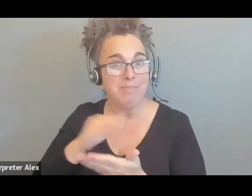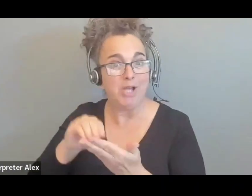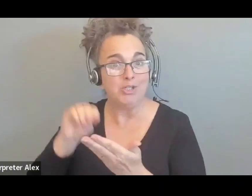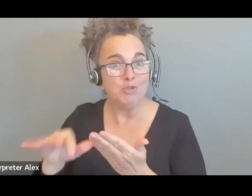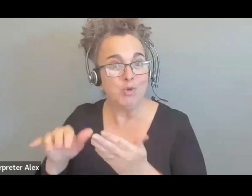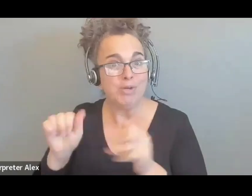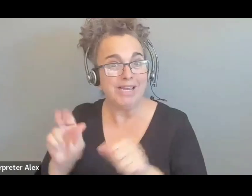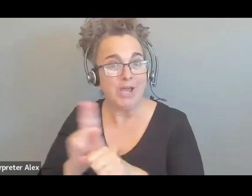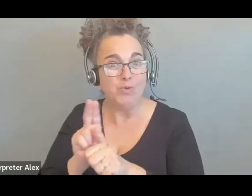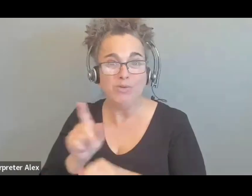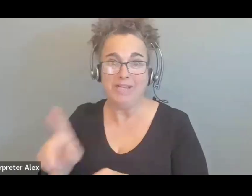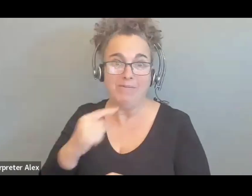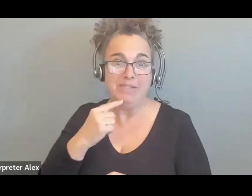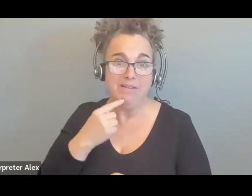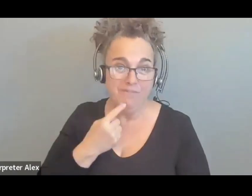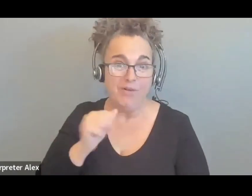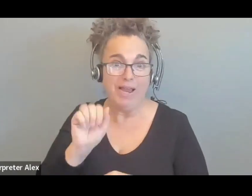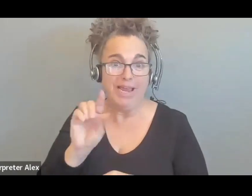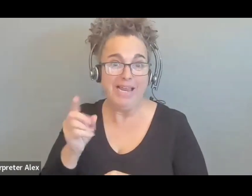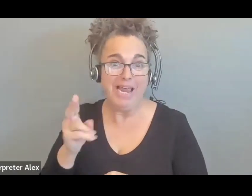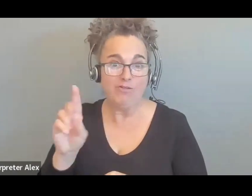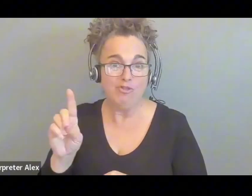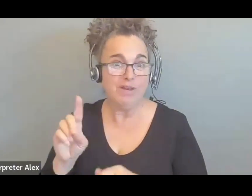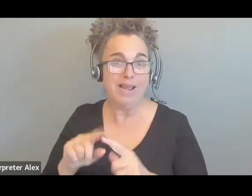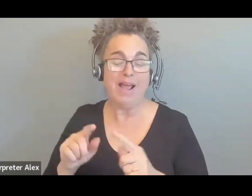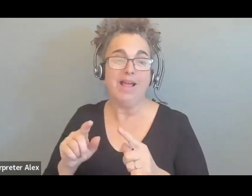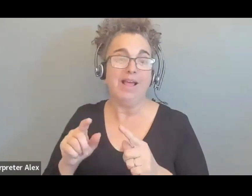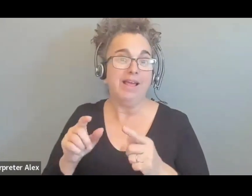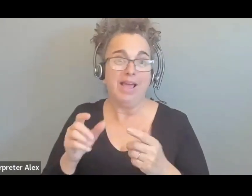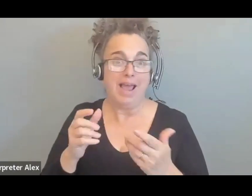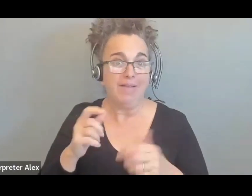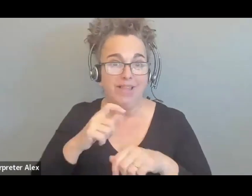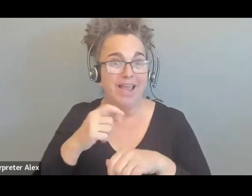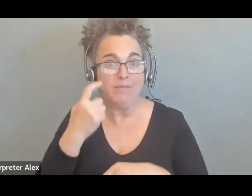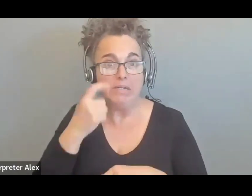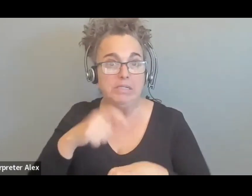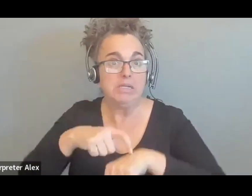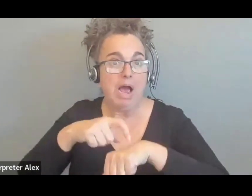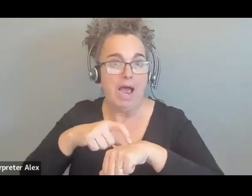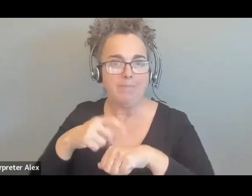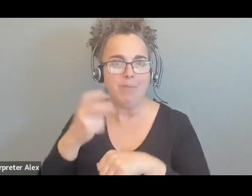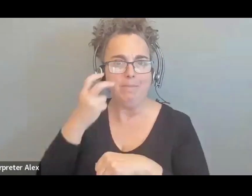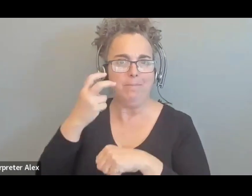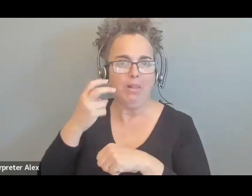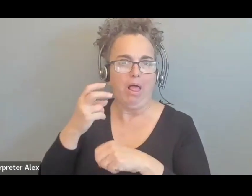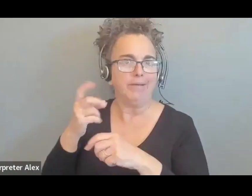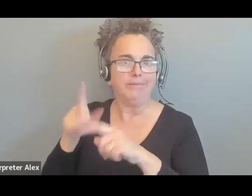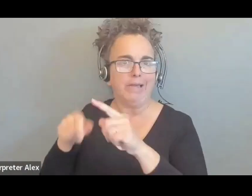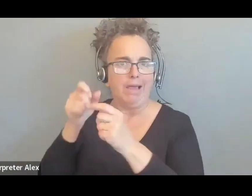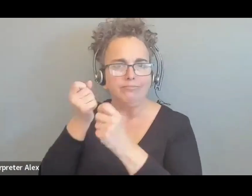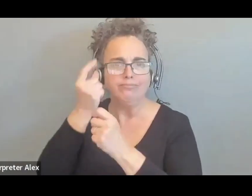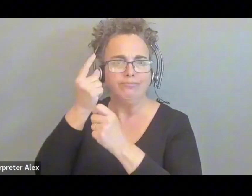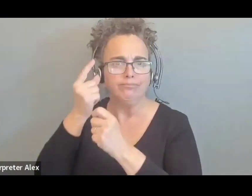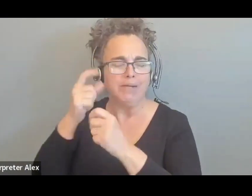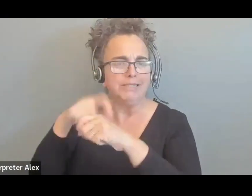They're severely ADHD and they have time blindness and like, what's that clock?" And then helped his kid learn something different